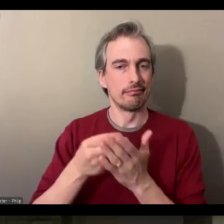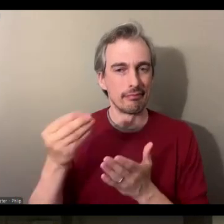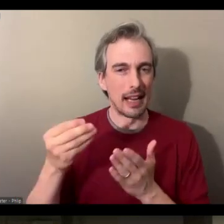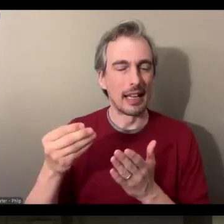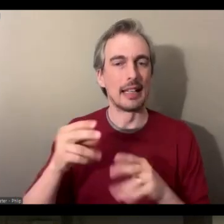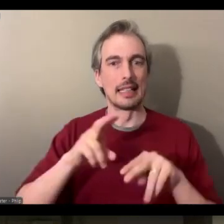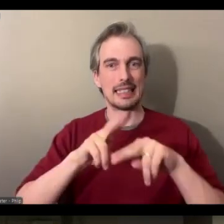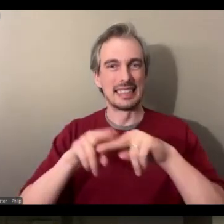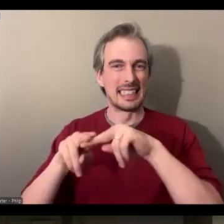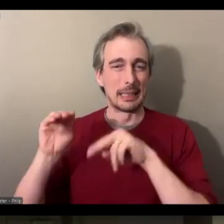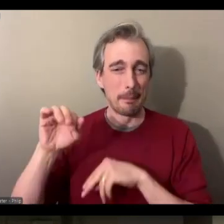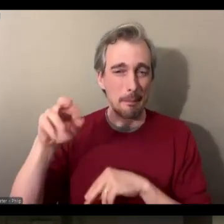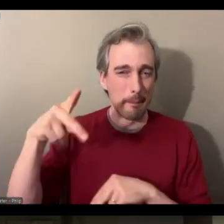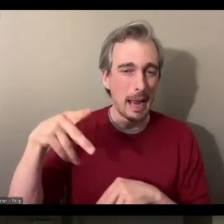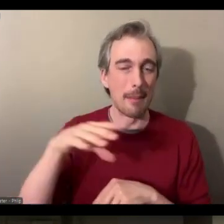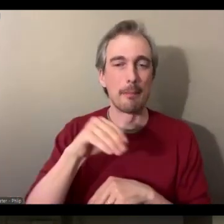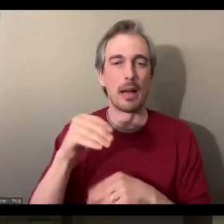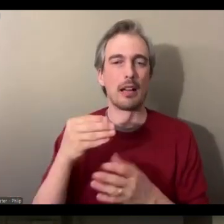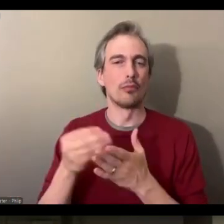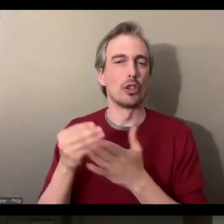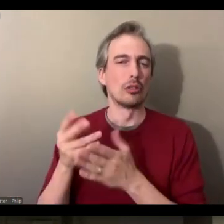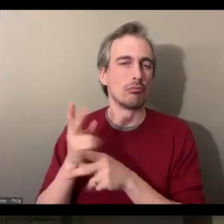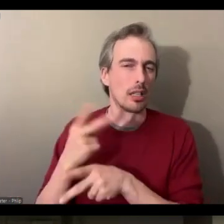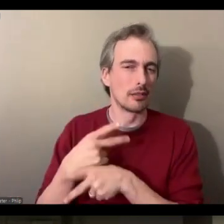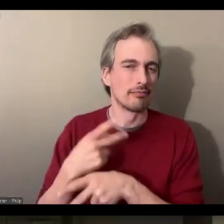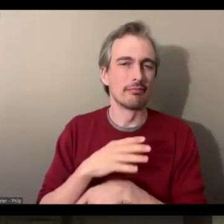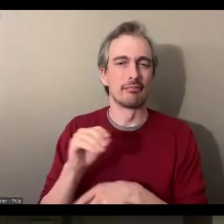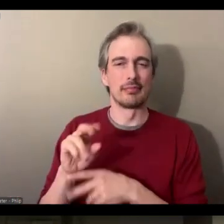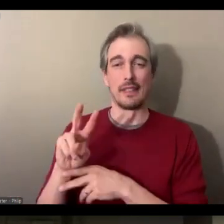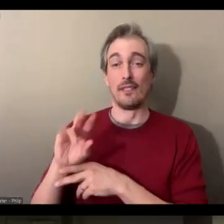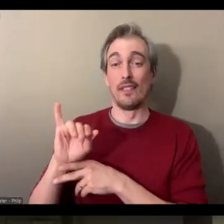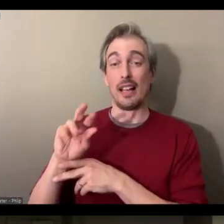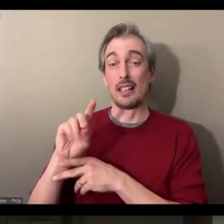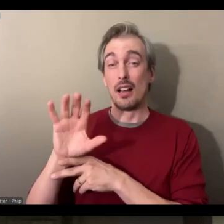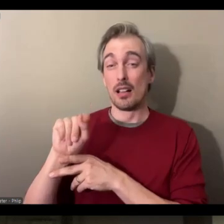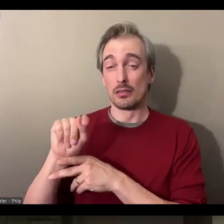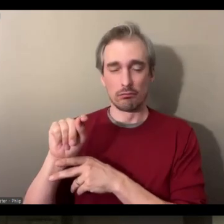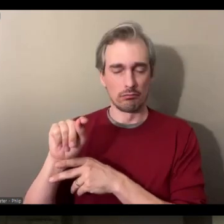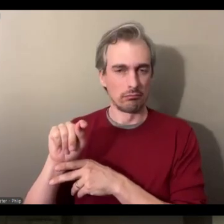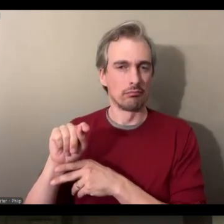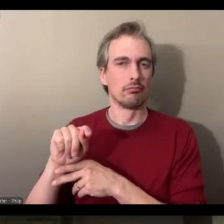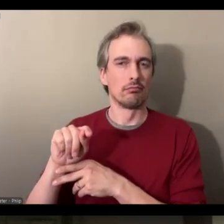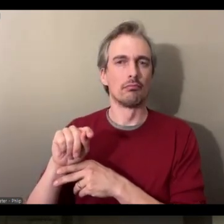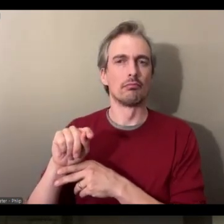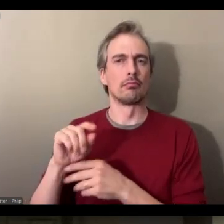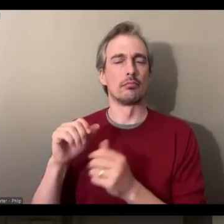is called Viaduct, that we really changed the way that we thought about how we develop across